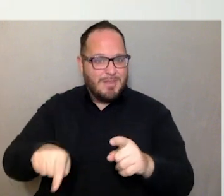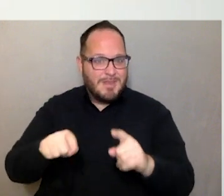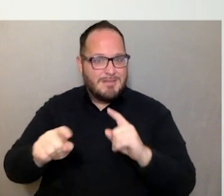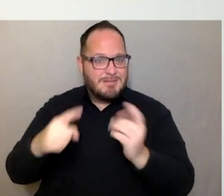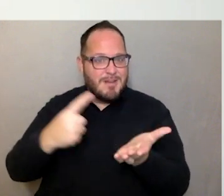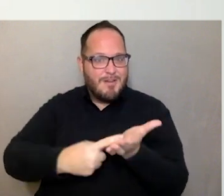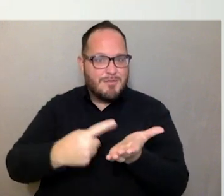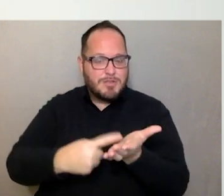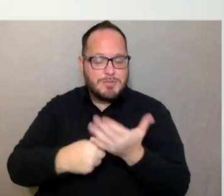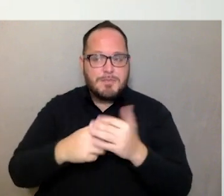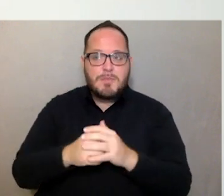THIS CONVERSATION. WHAT WE'VE SEEN FROM THE WHITE